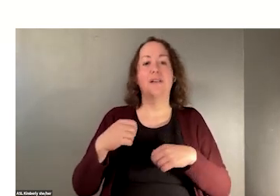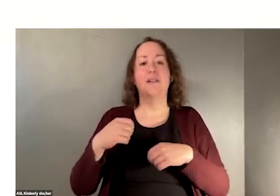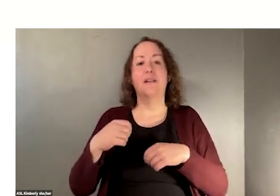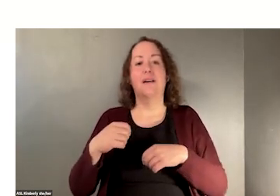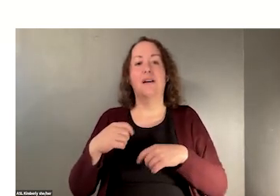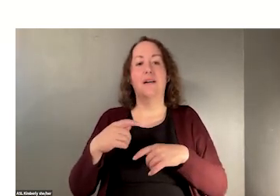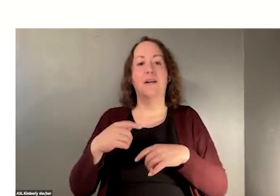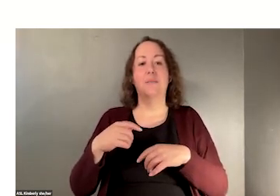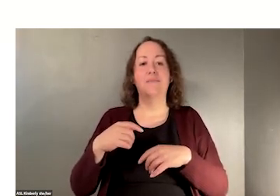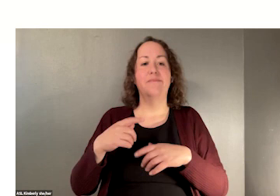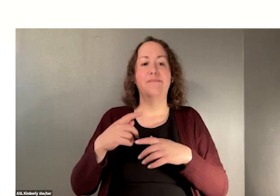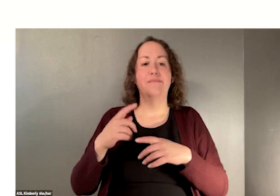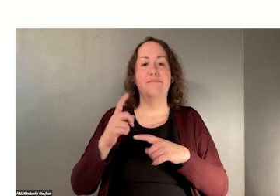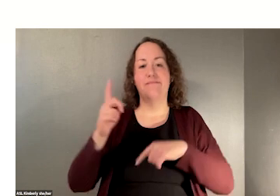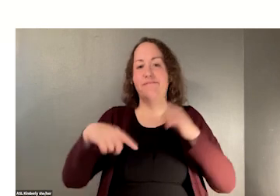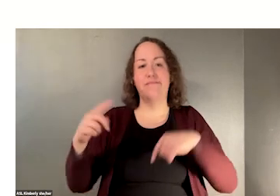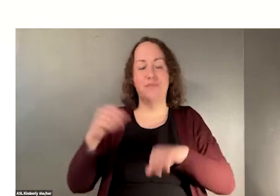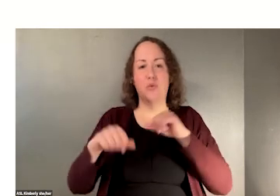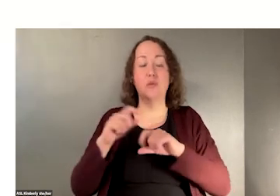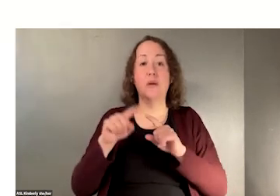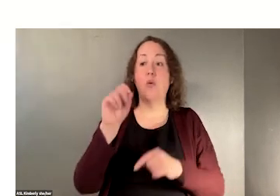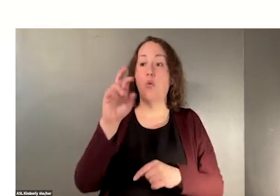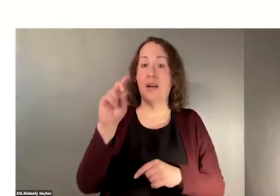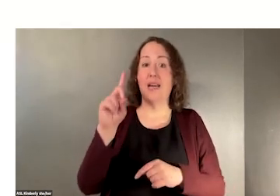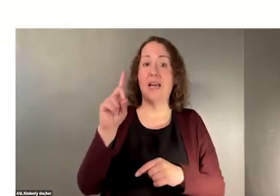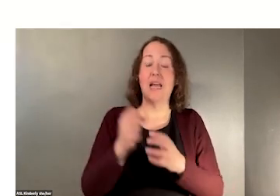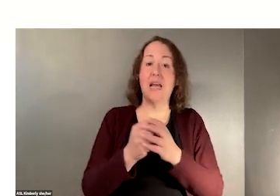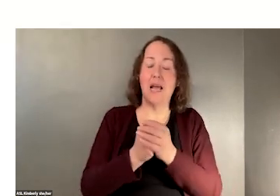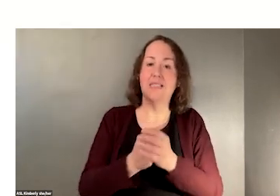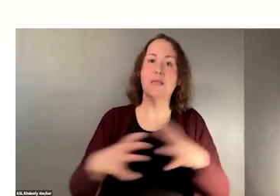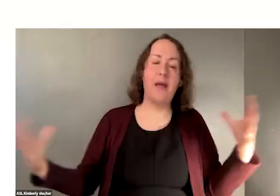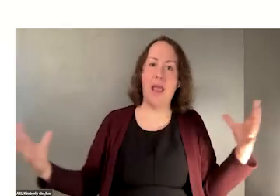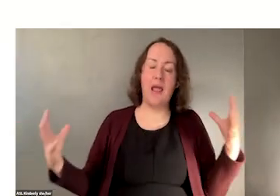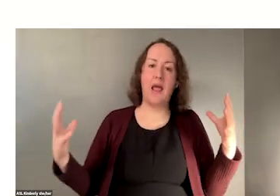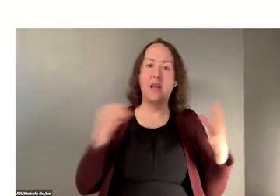ORCID expands that out into many different other fields of science.